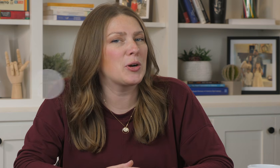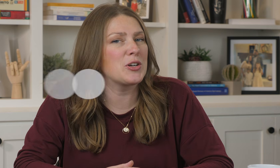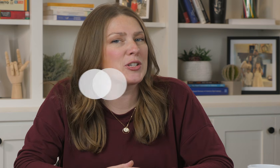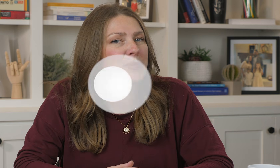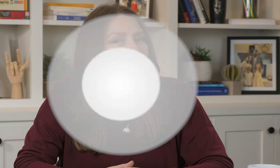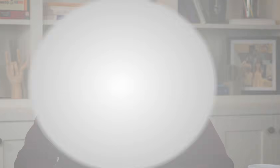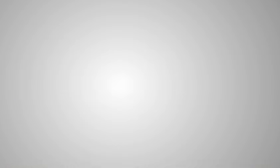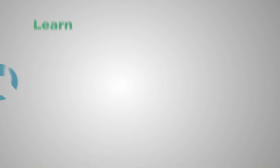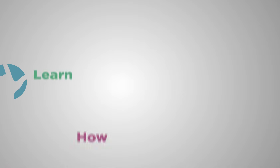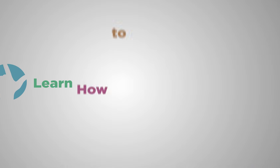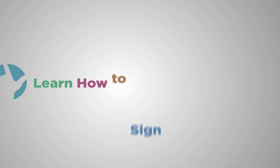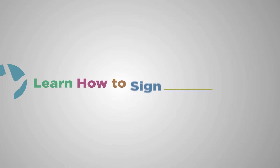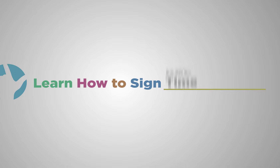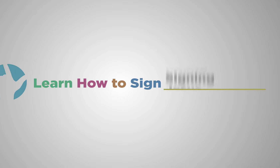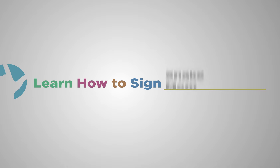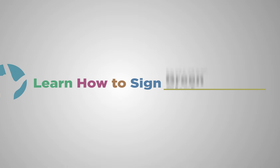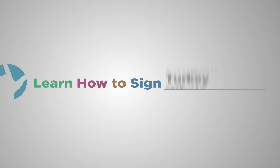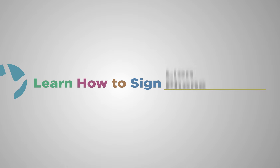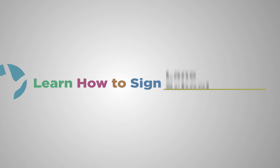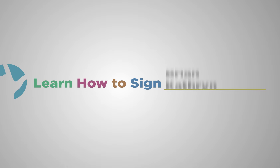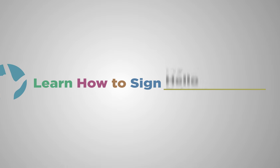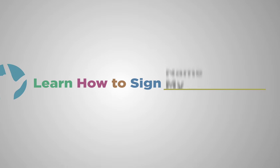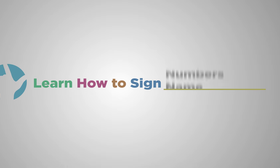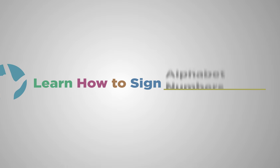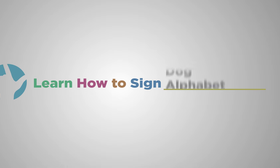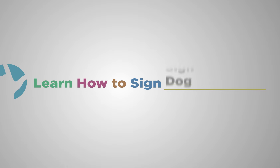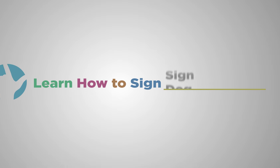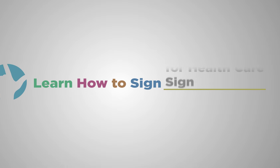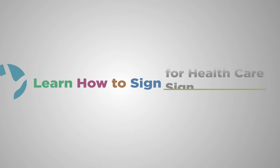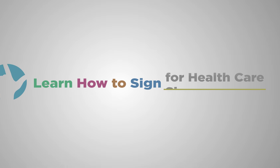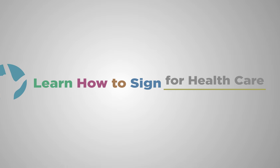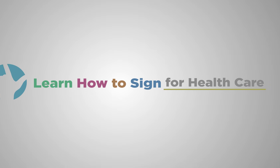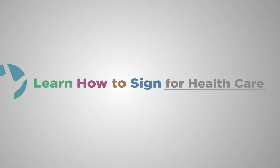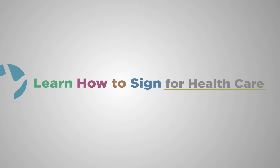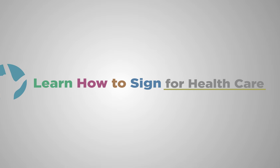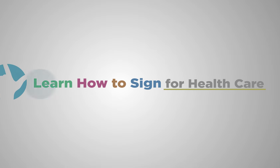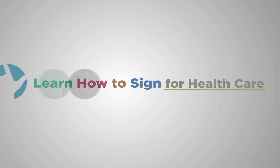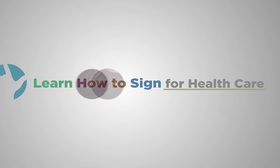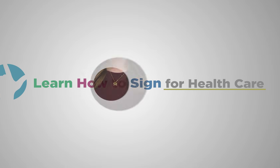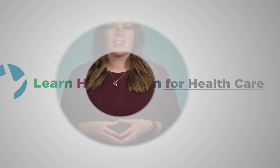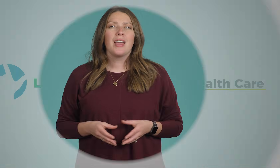workers.